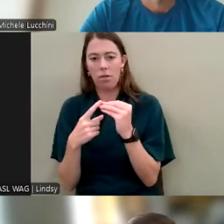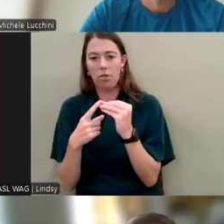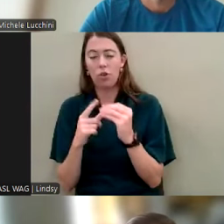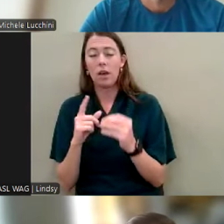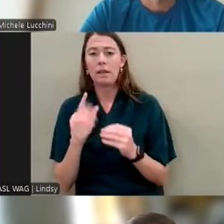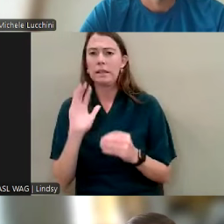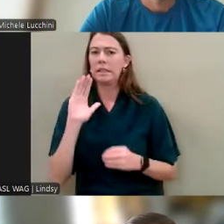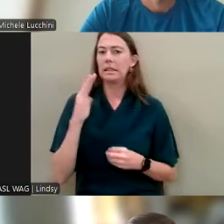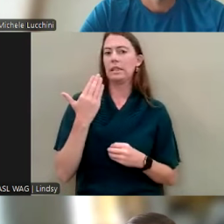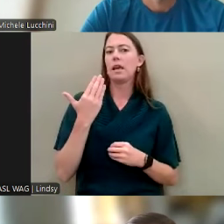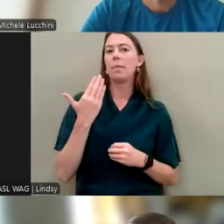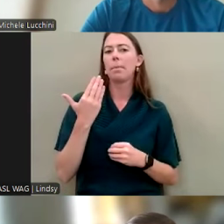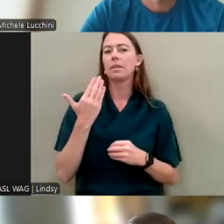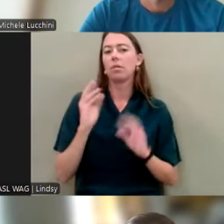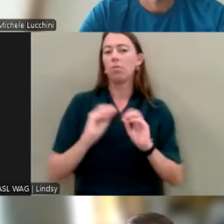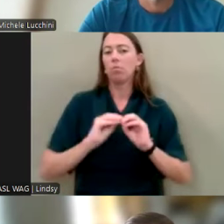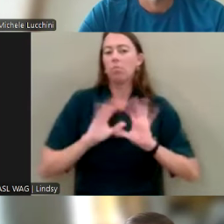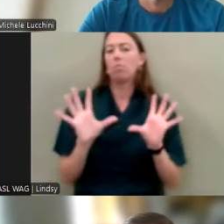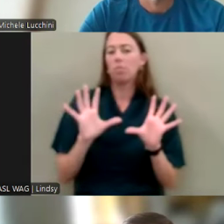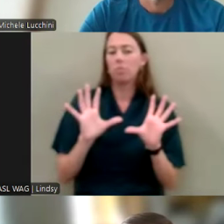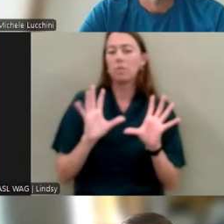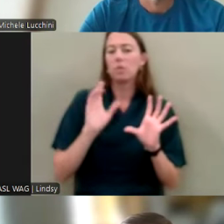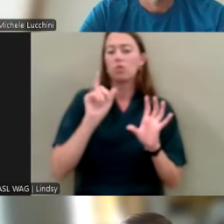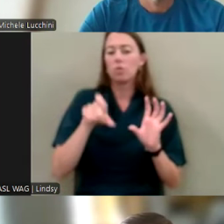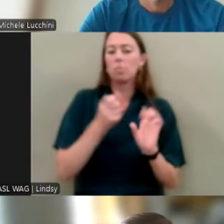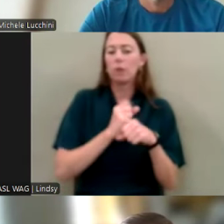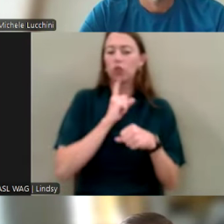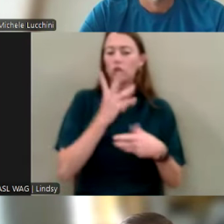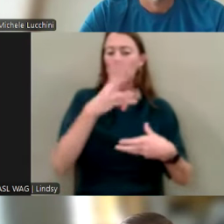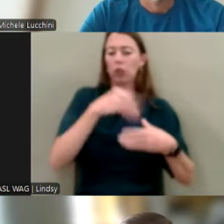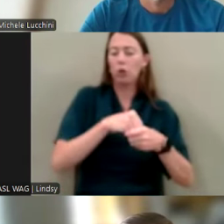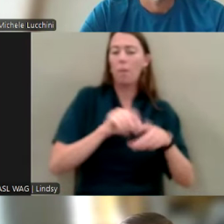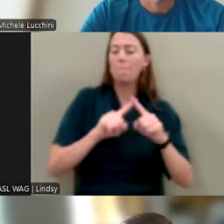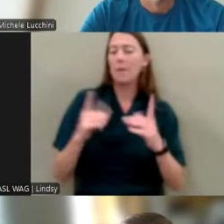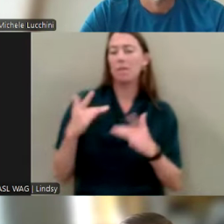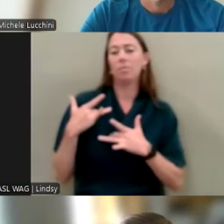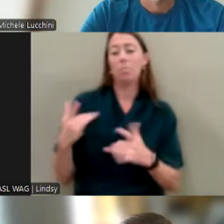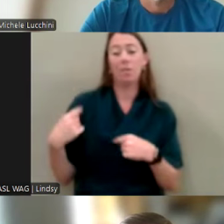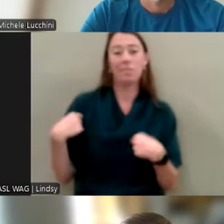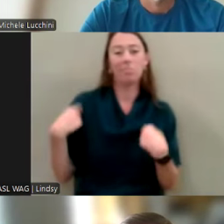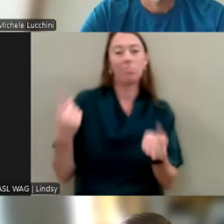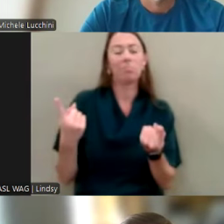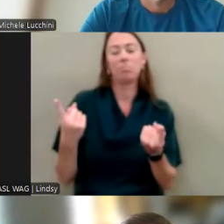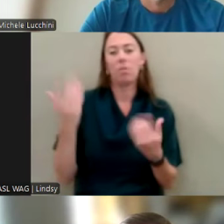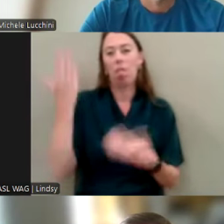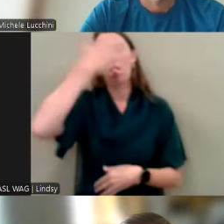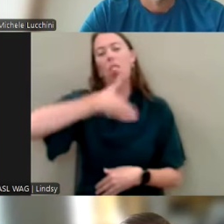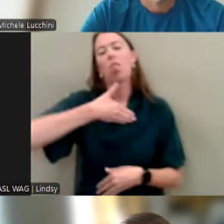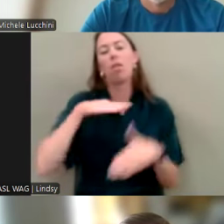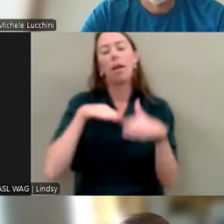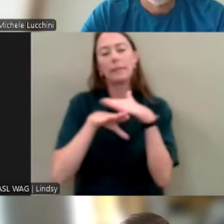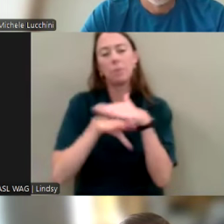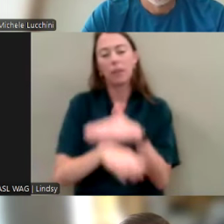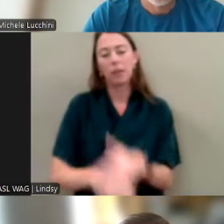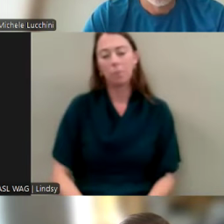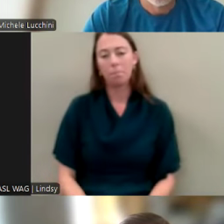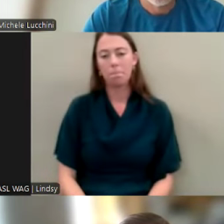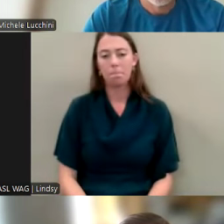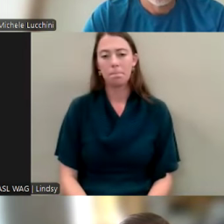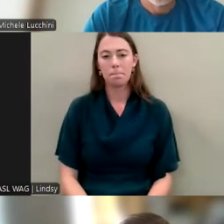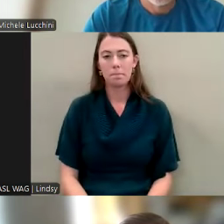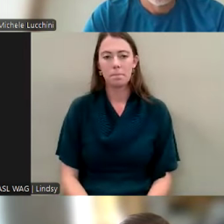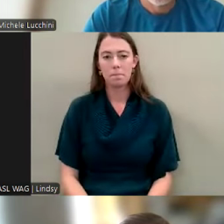work gets done, yet often gets overlooked. >> JEFF ADAMS: I think it has to do with the